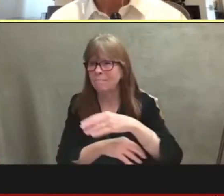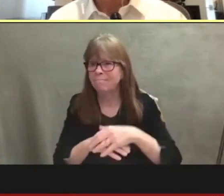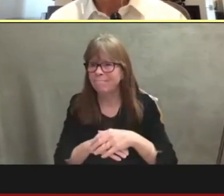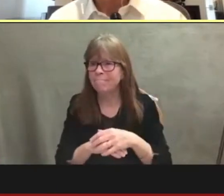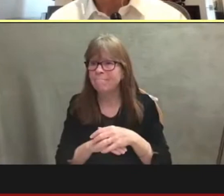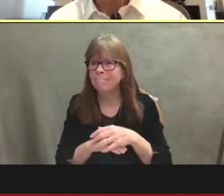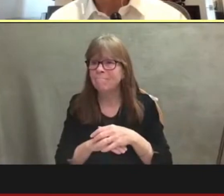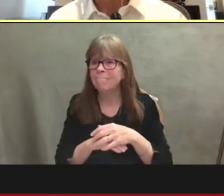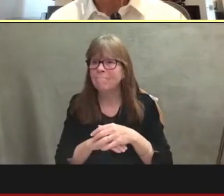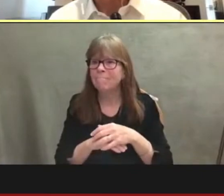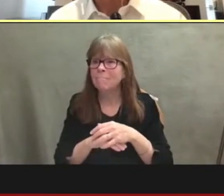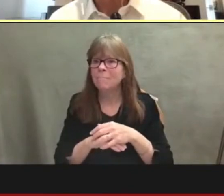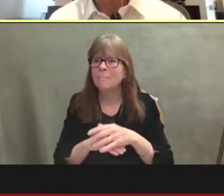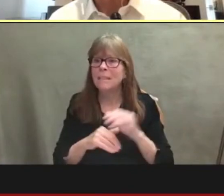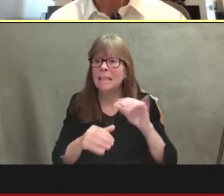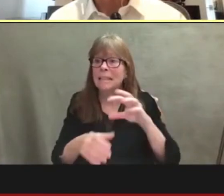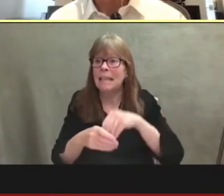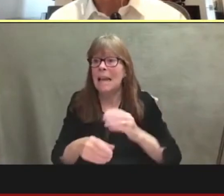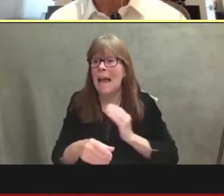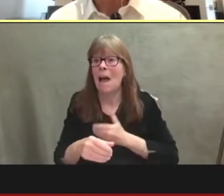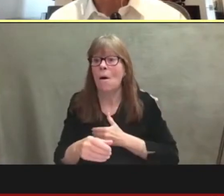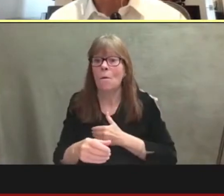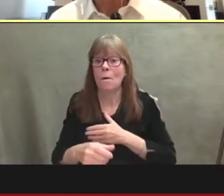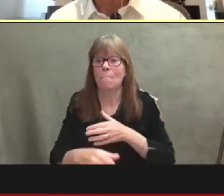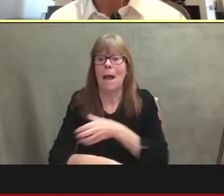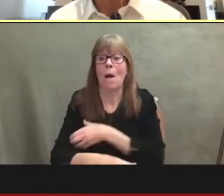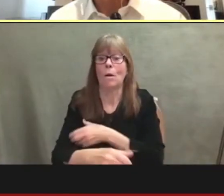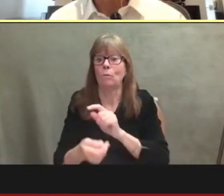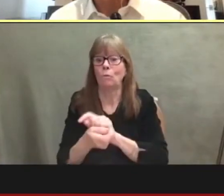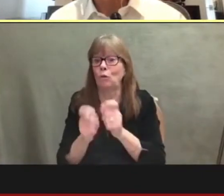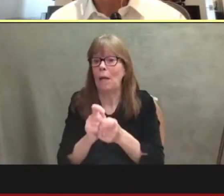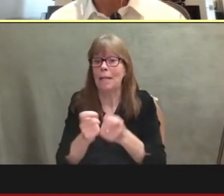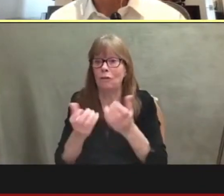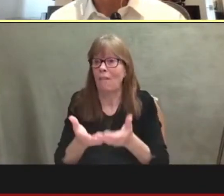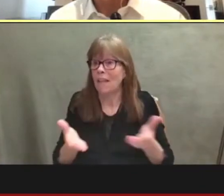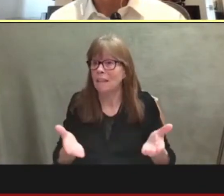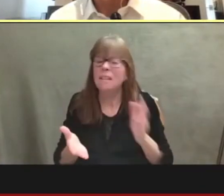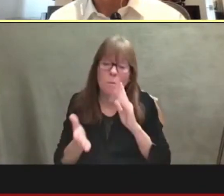This is within our power to change these things. It's going to take time.